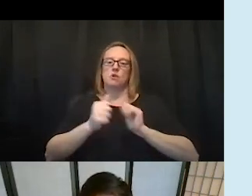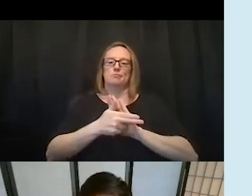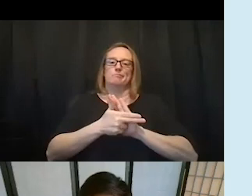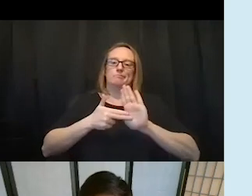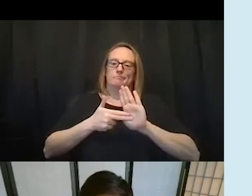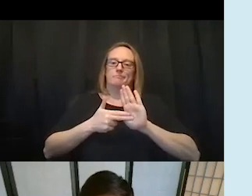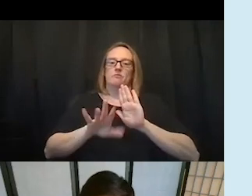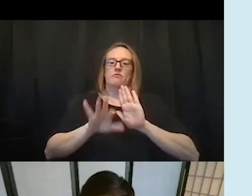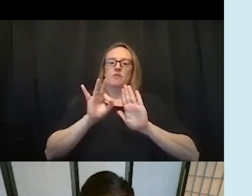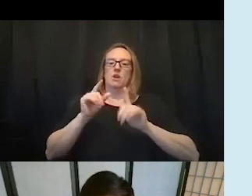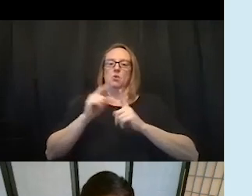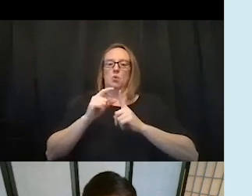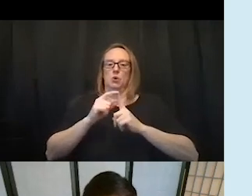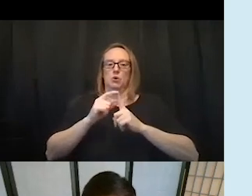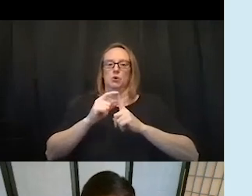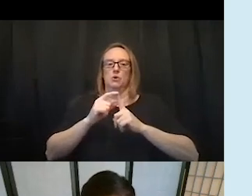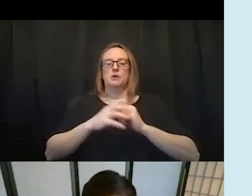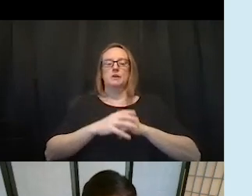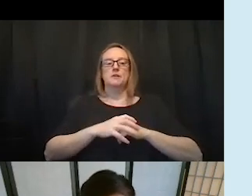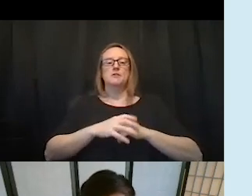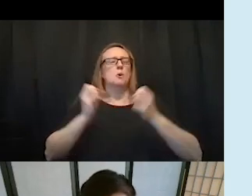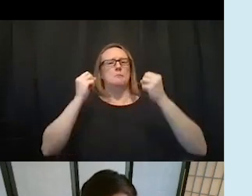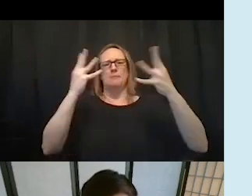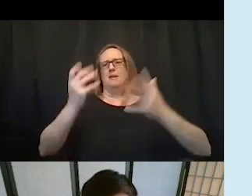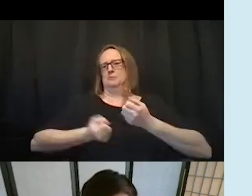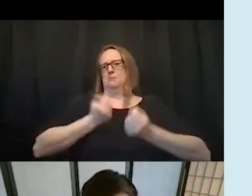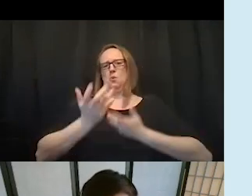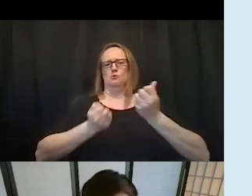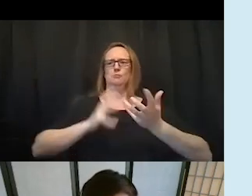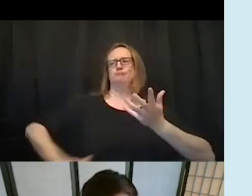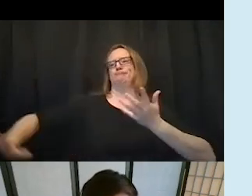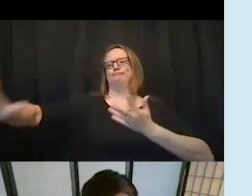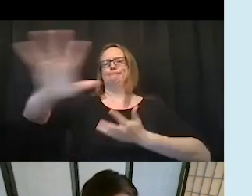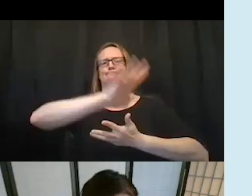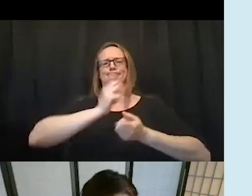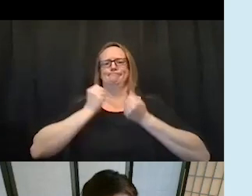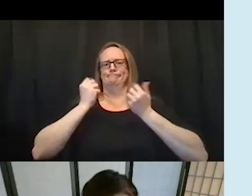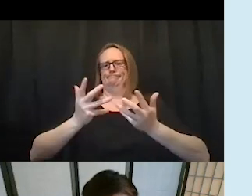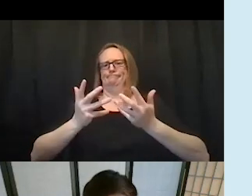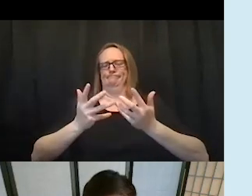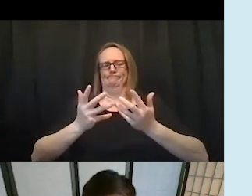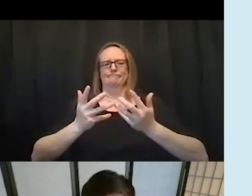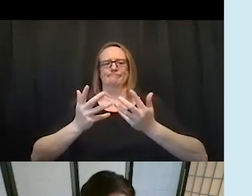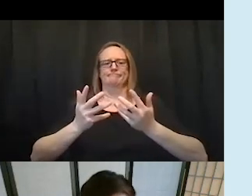uh So there's so much poetry out there, so much and uh and there's a lot of poetry by